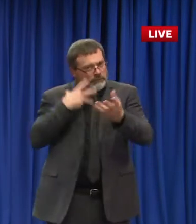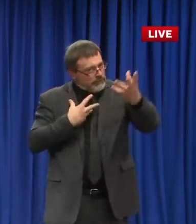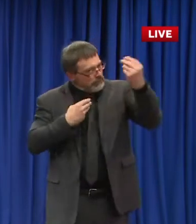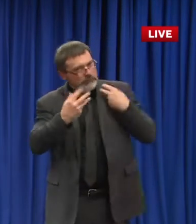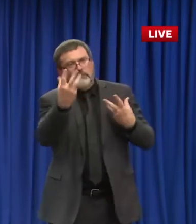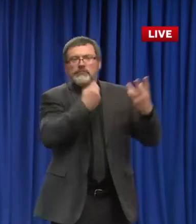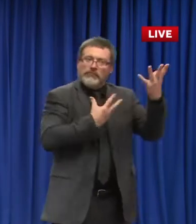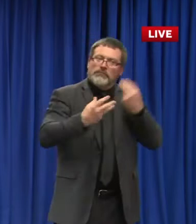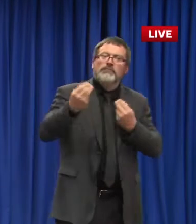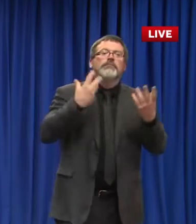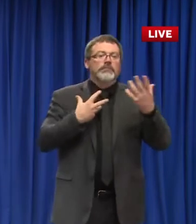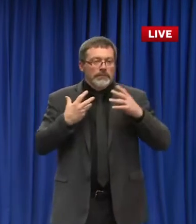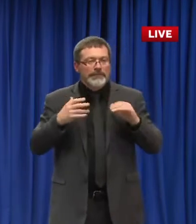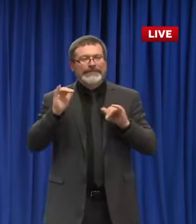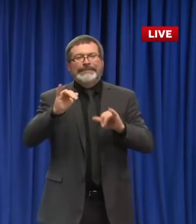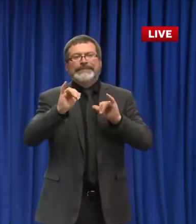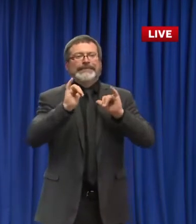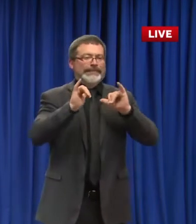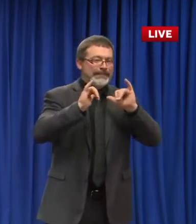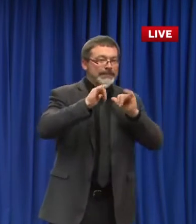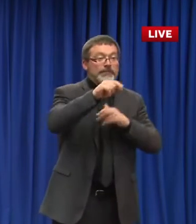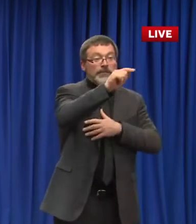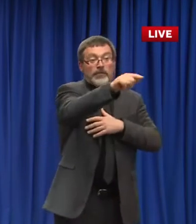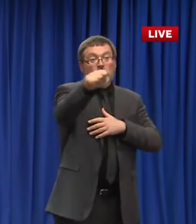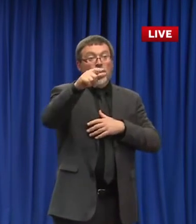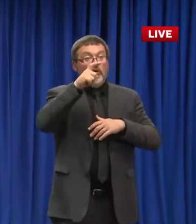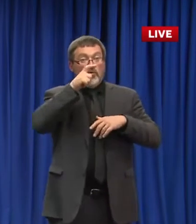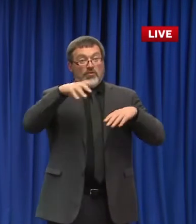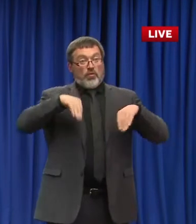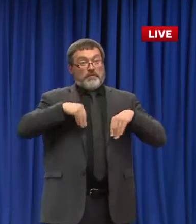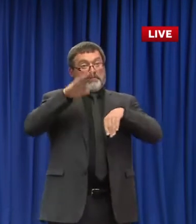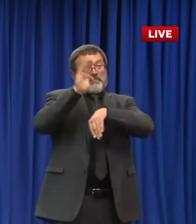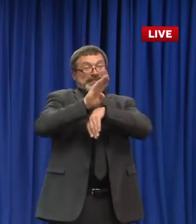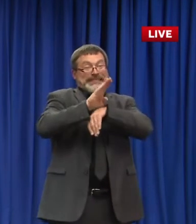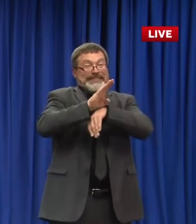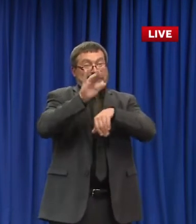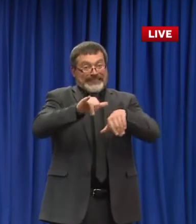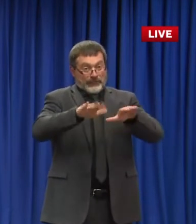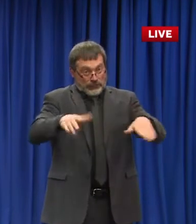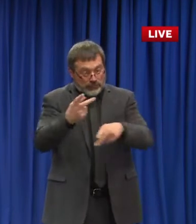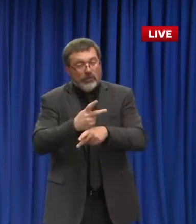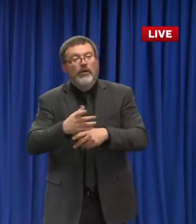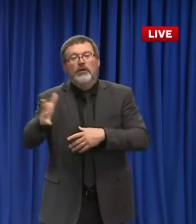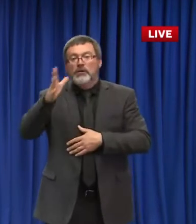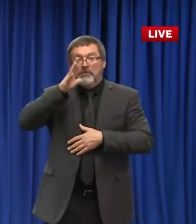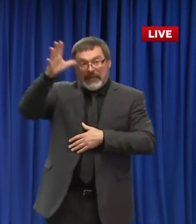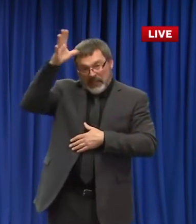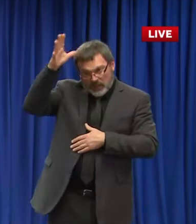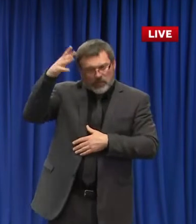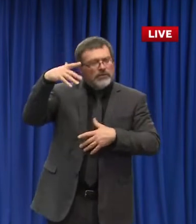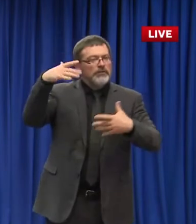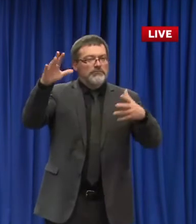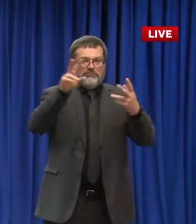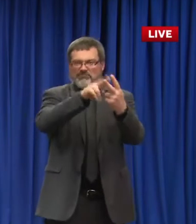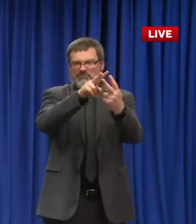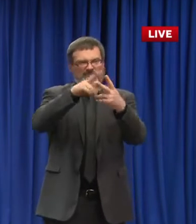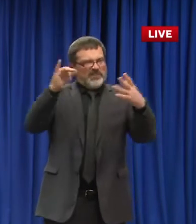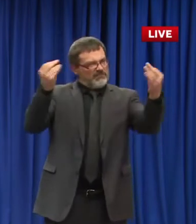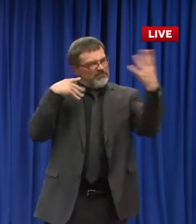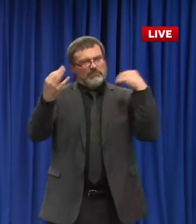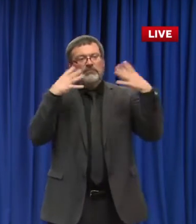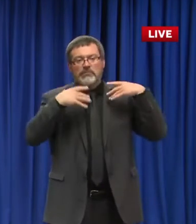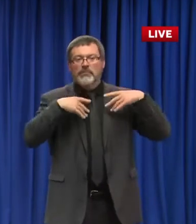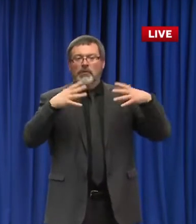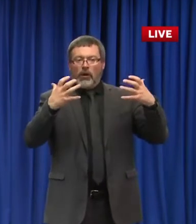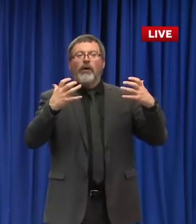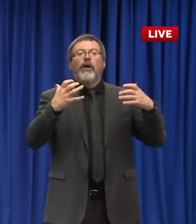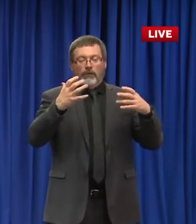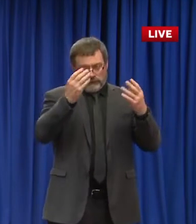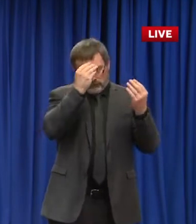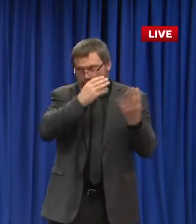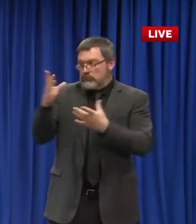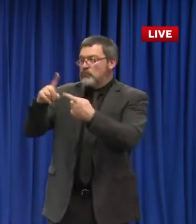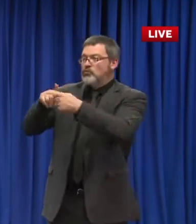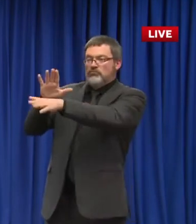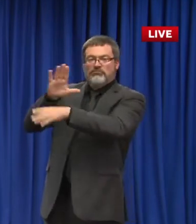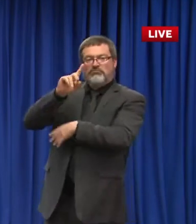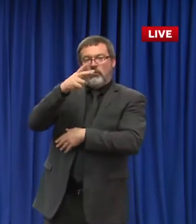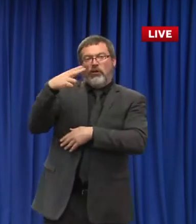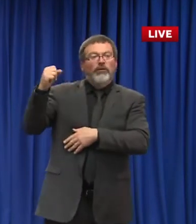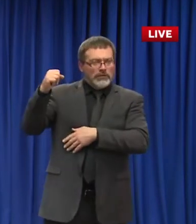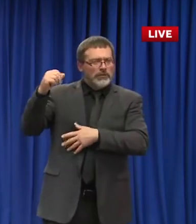WE HAD A LOT OF DIRECT INPUT FROM CHILDCARE PROVIDERS THEMSELVES PEOPLE THAT OWN THE FACILITIES PARENTS A LOT OF STAKEHOLDER INPUT AND I REALLY WANT TO COMMEND HOW THE